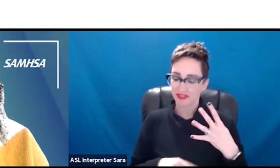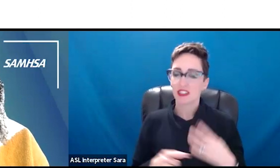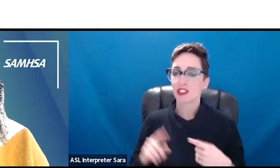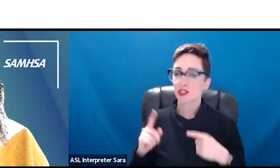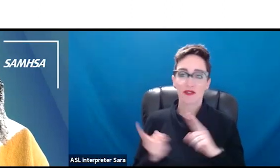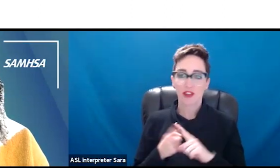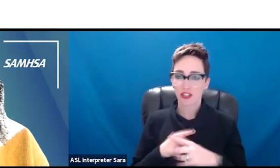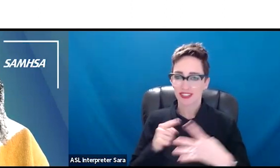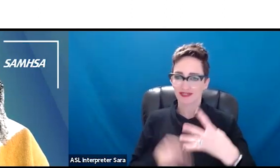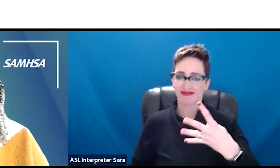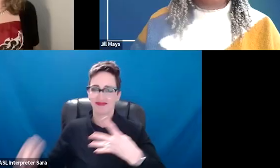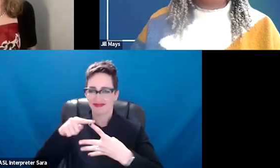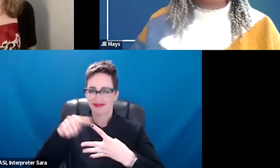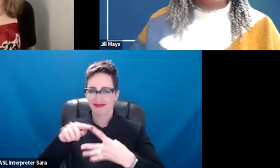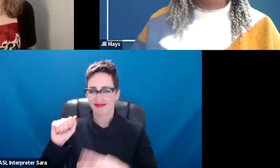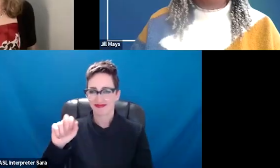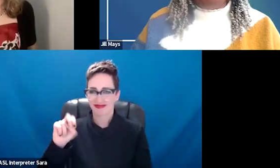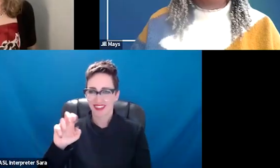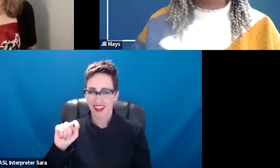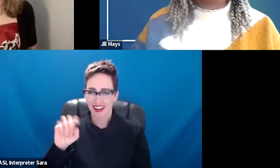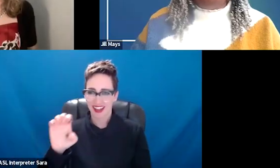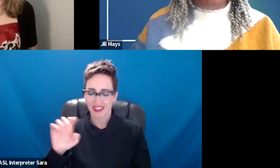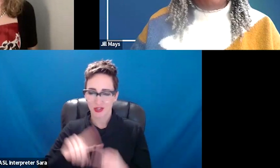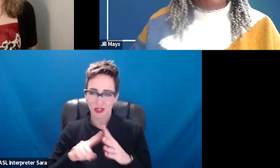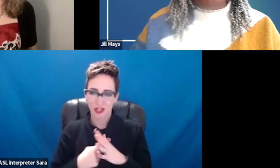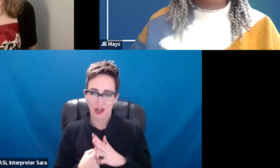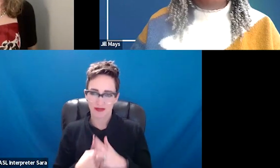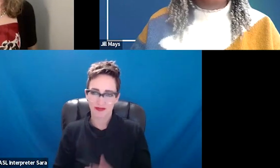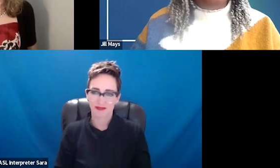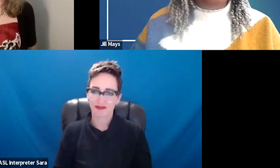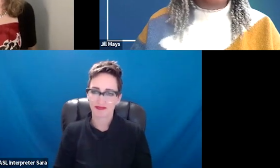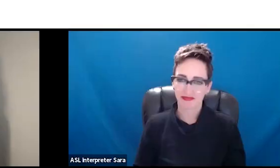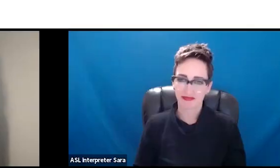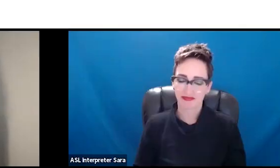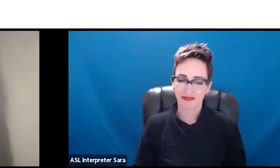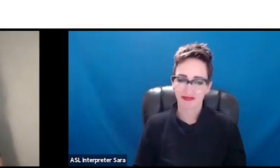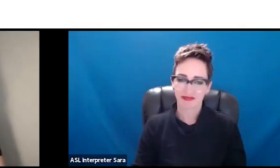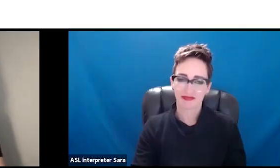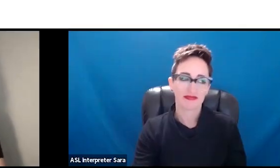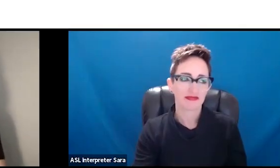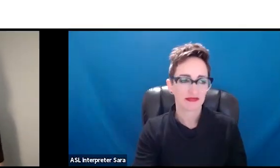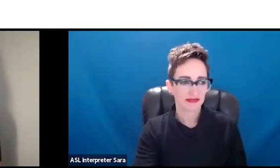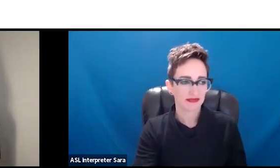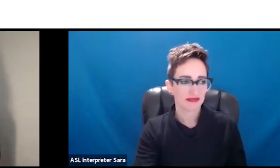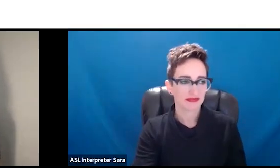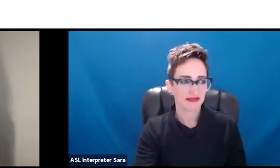And thanks again, Annette, for being with us today. Yes, ma'am. It's a privilege to be here.